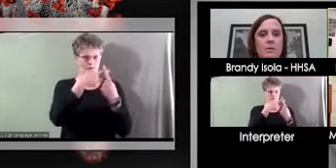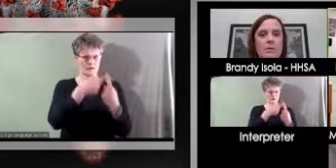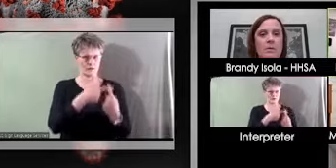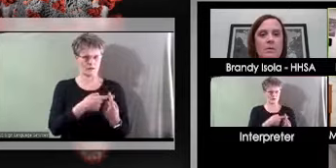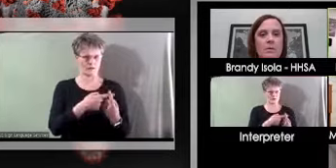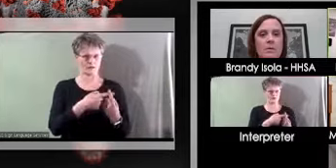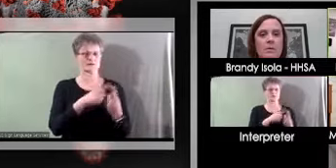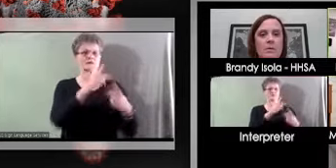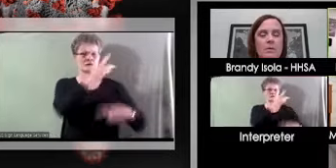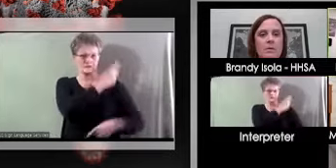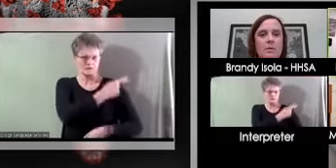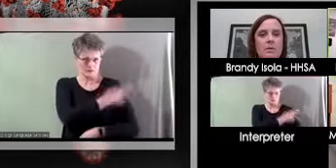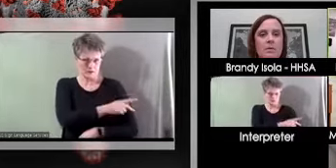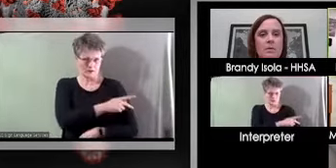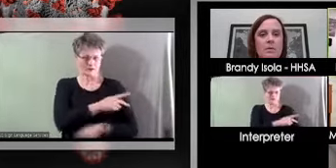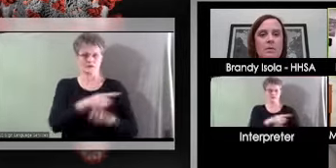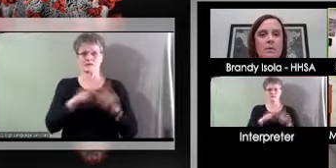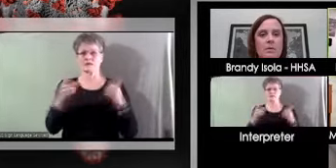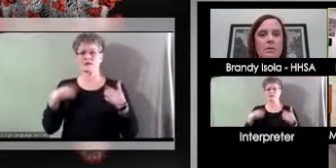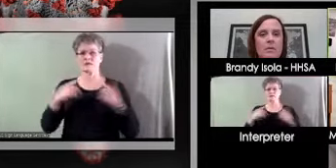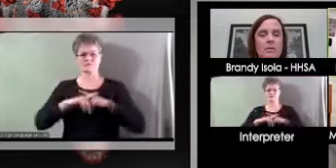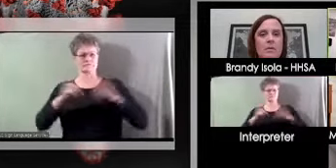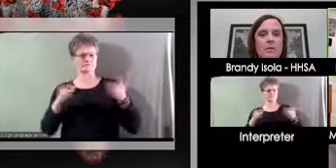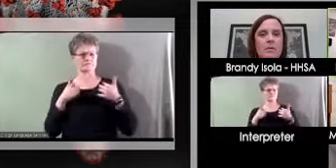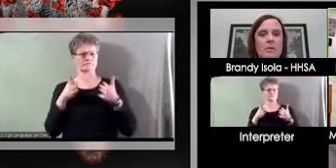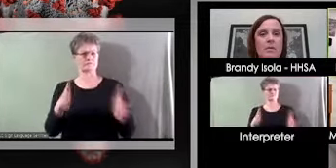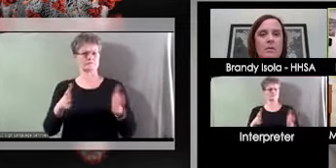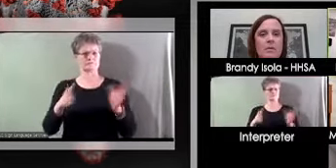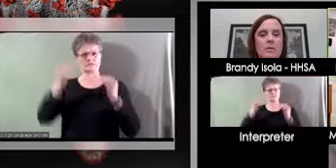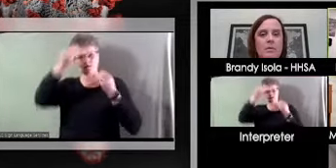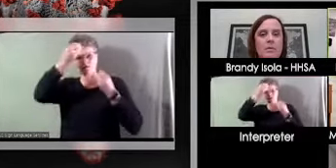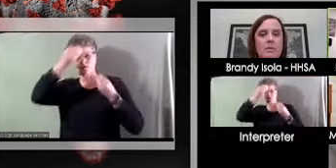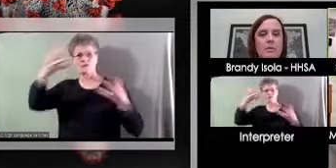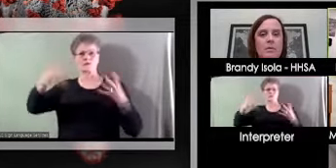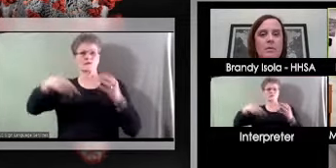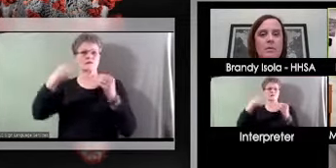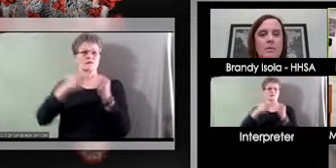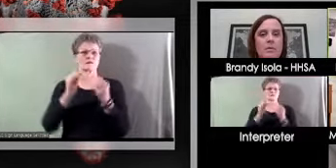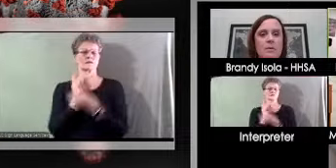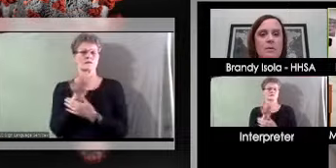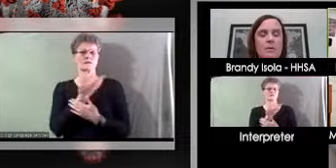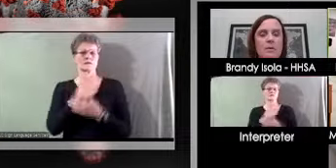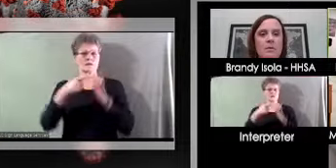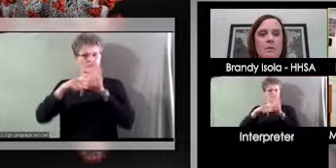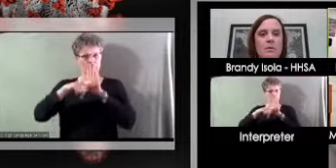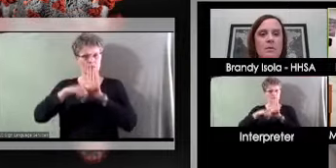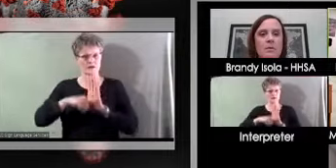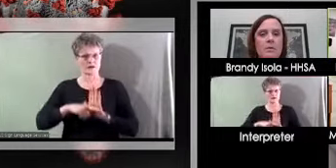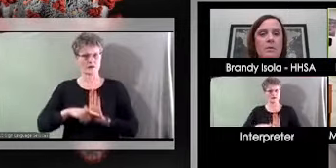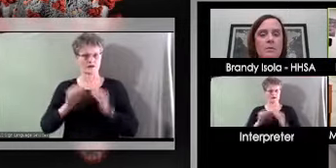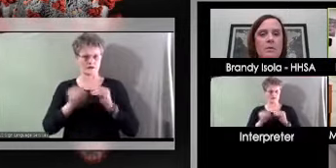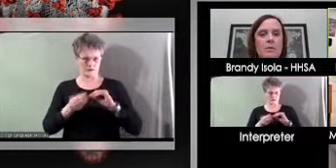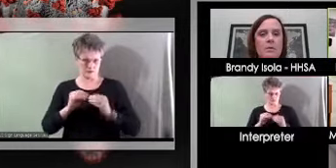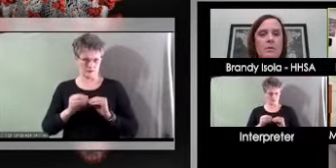way that we're reporting our negative numbers today. We now have the number of tests that have run been run in our commercial labs.